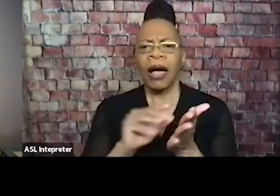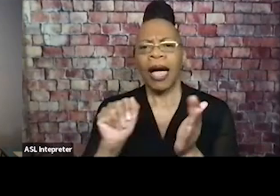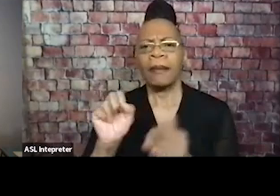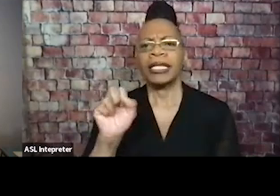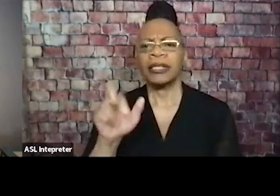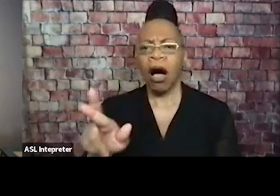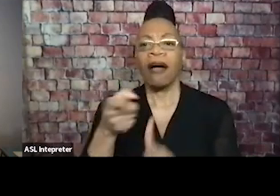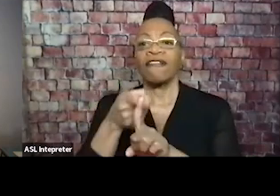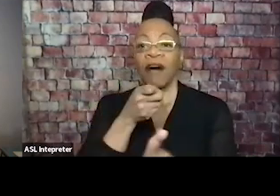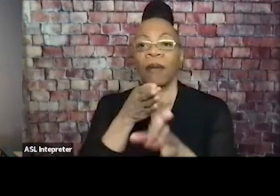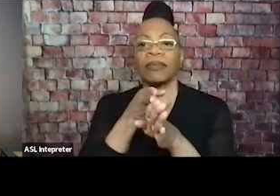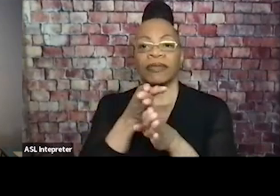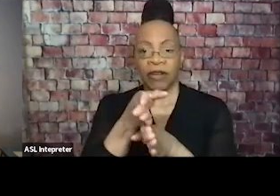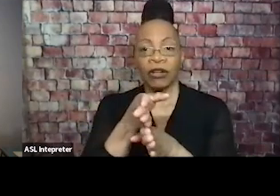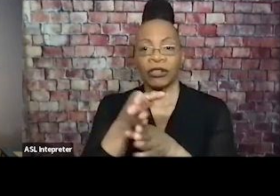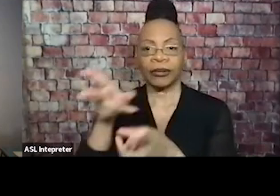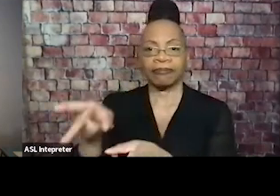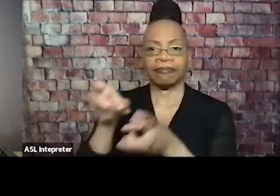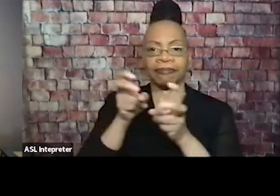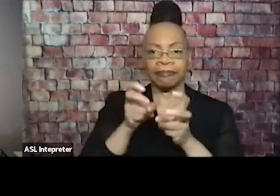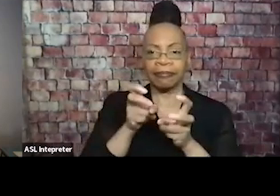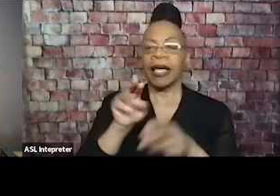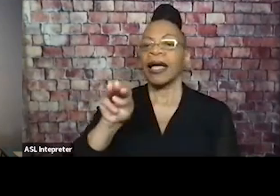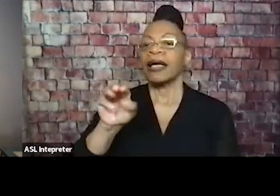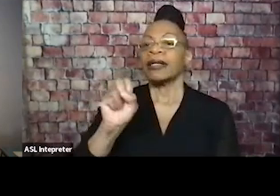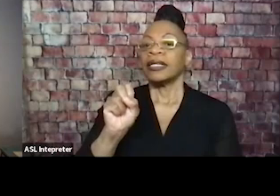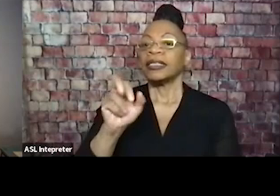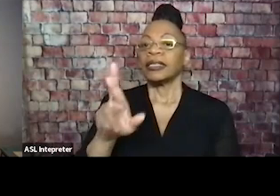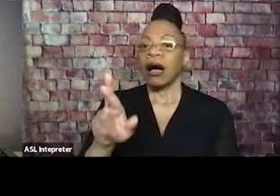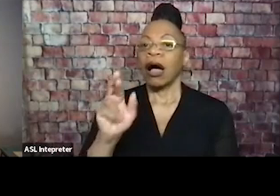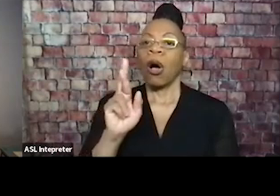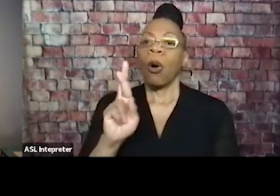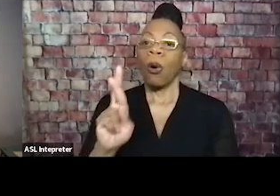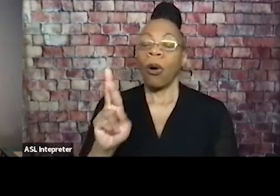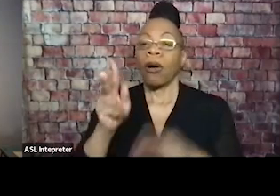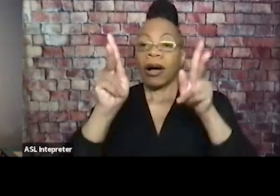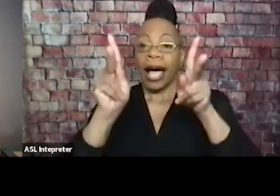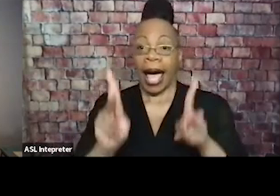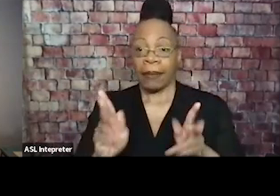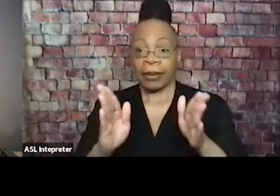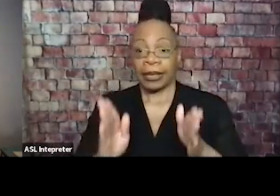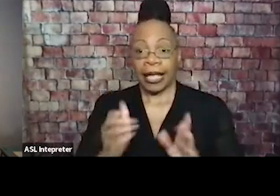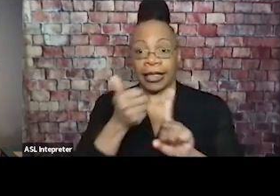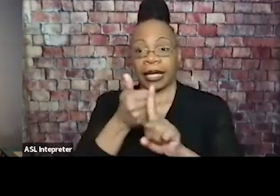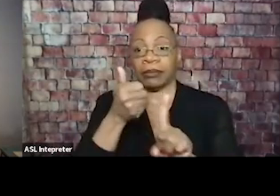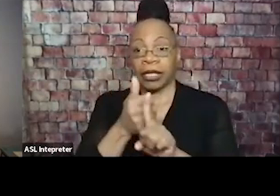They're redacted but these were medical summary reports for applicants that were approved.